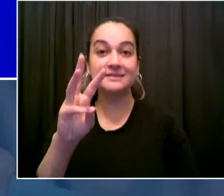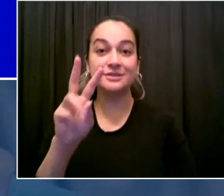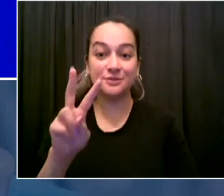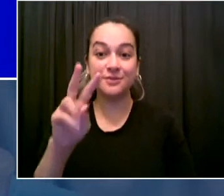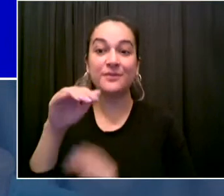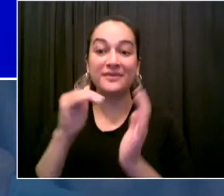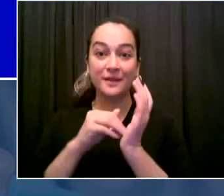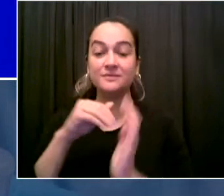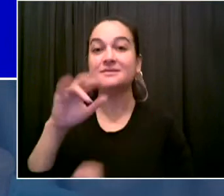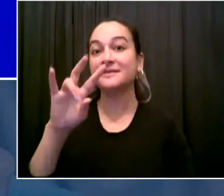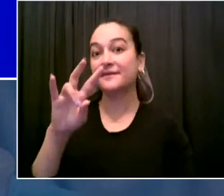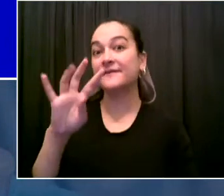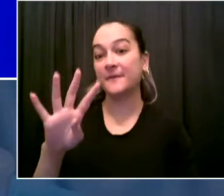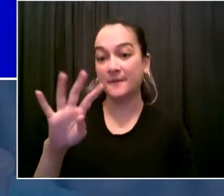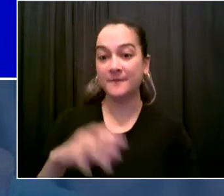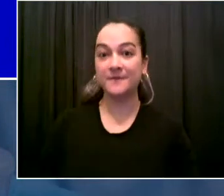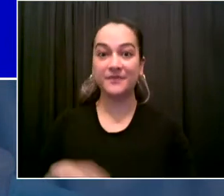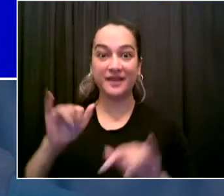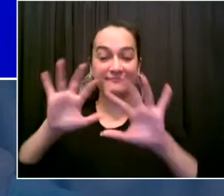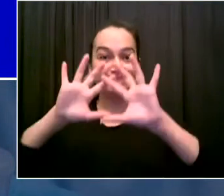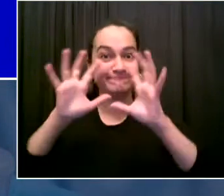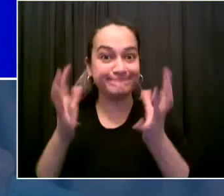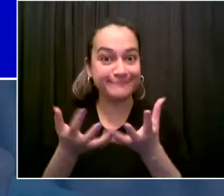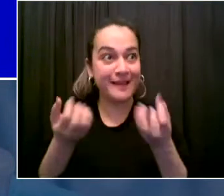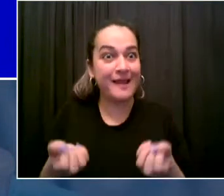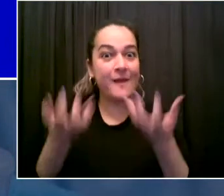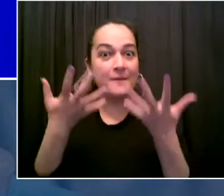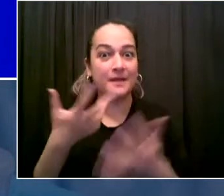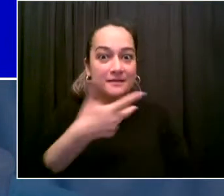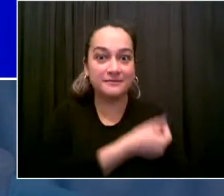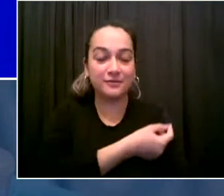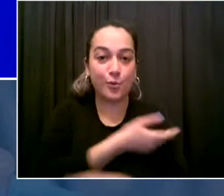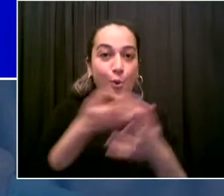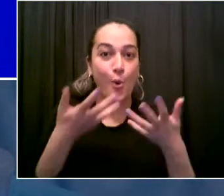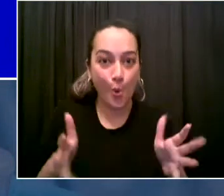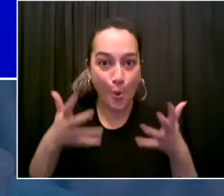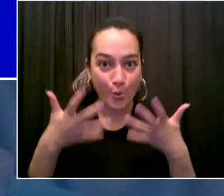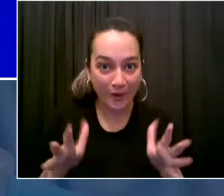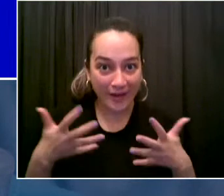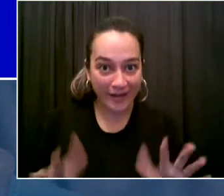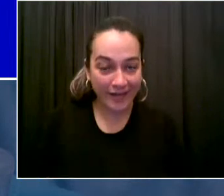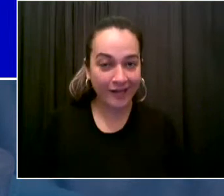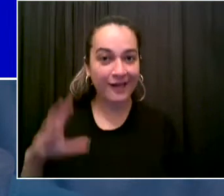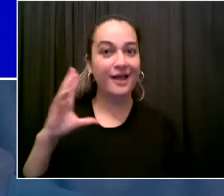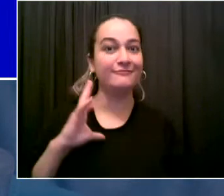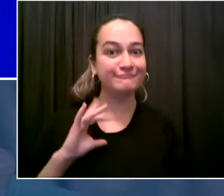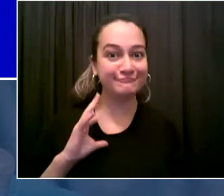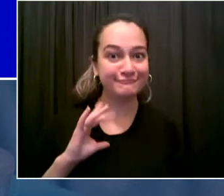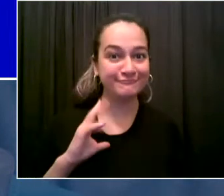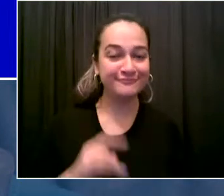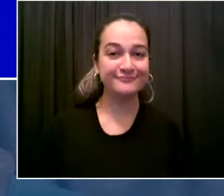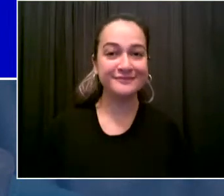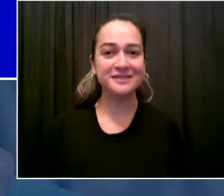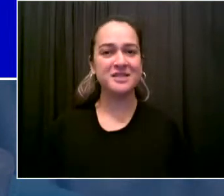HEIS THE OFFICIAL NUMBER. VACCINATIONS HAVBEEGIVEN SINCE THE